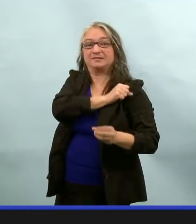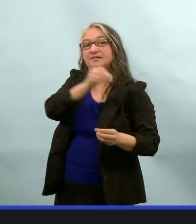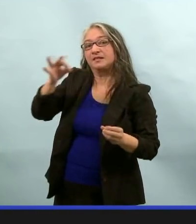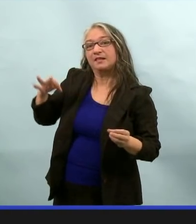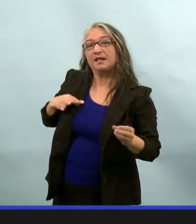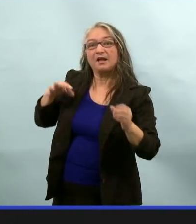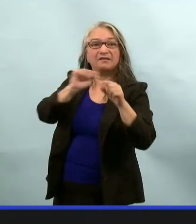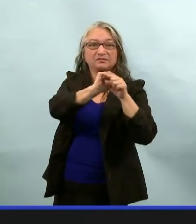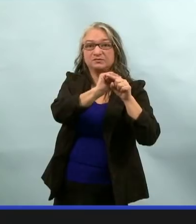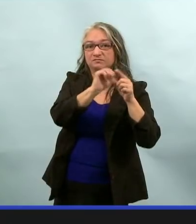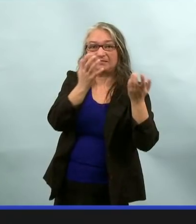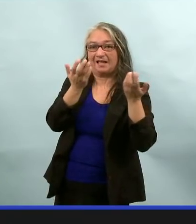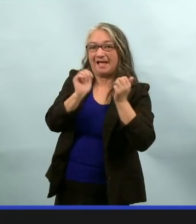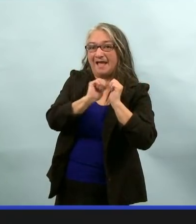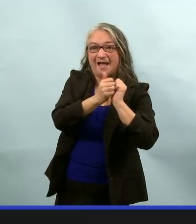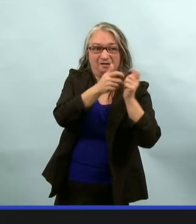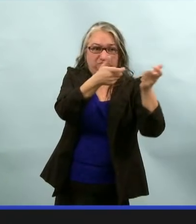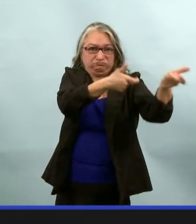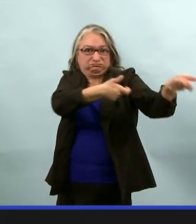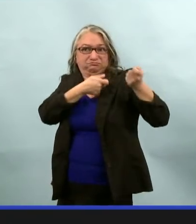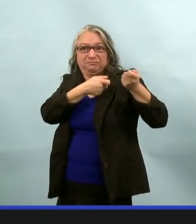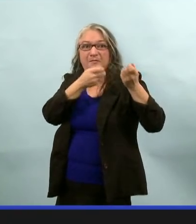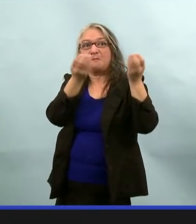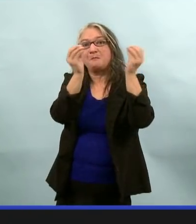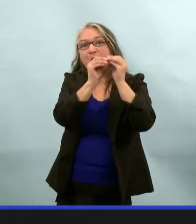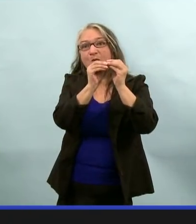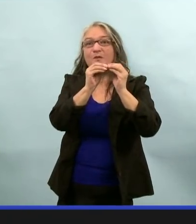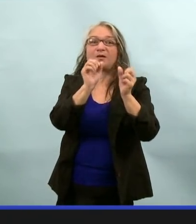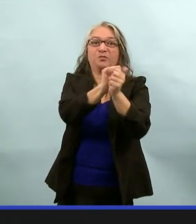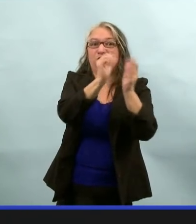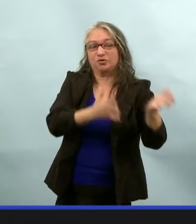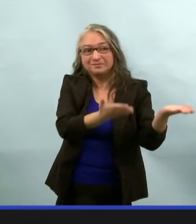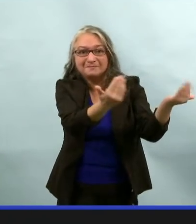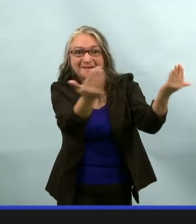in time in the pandemic from across the country and uh b it takes a long time to train people